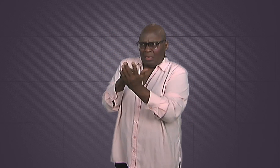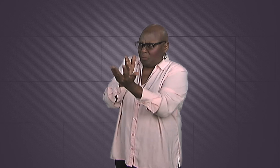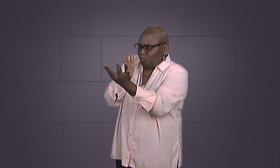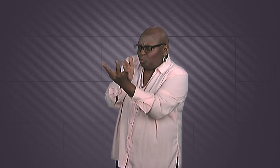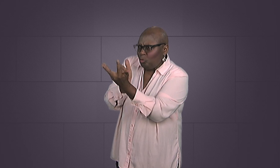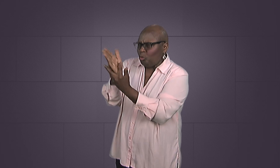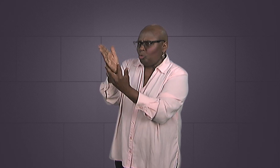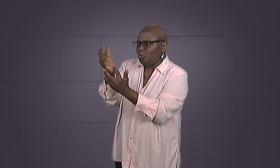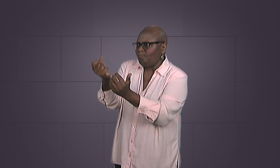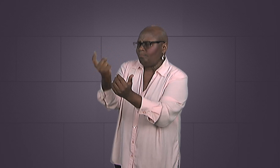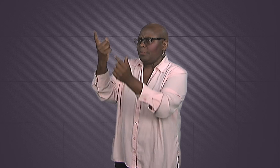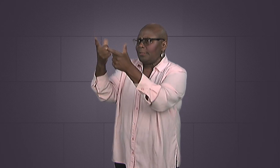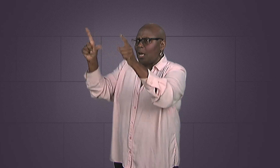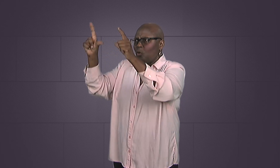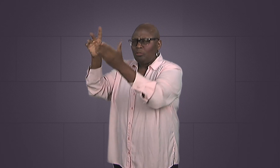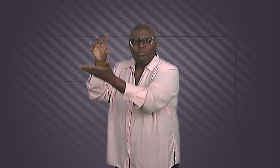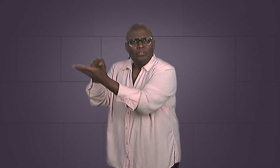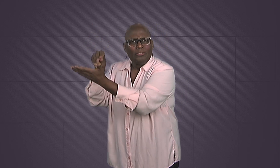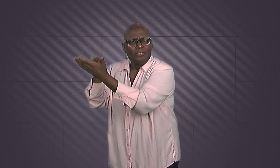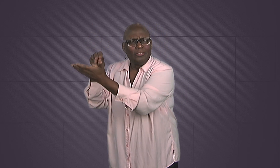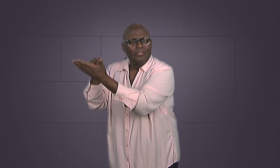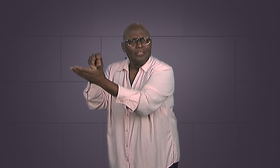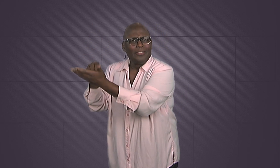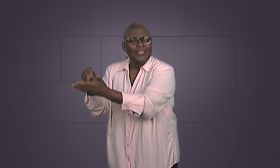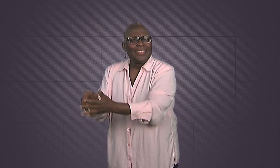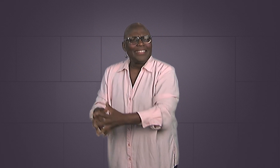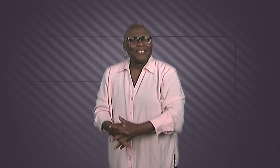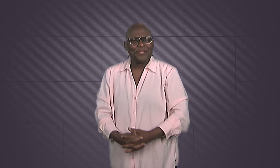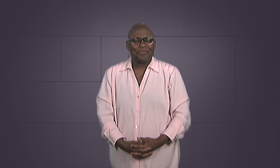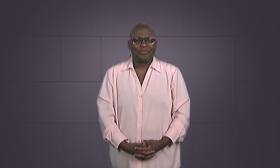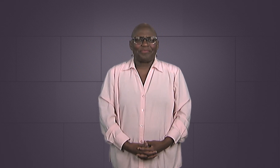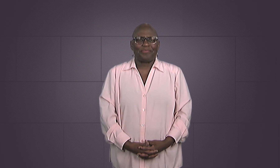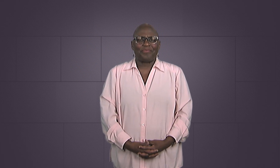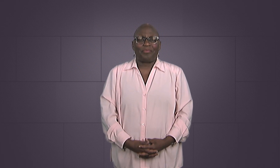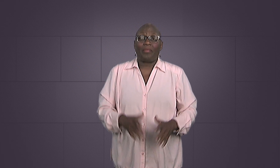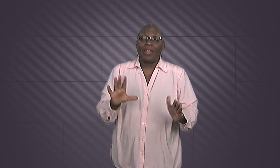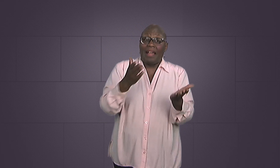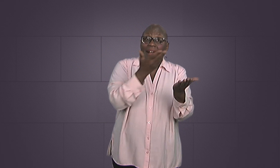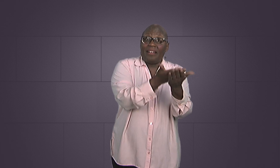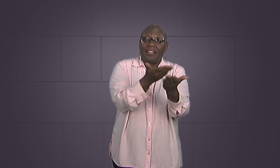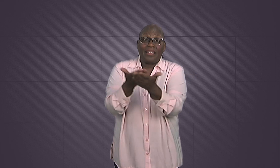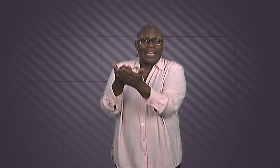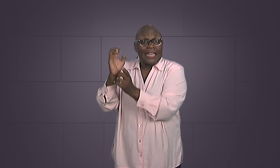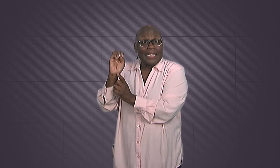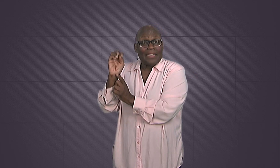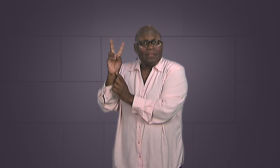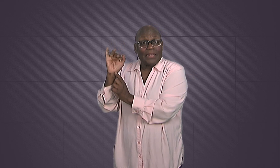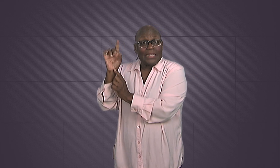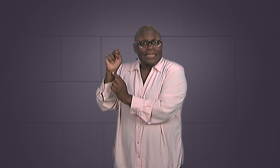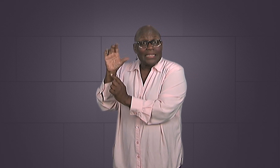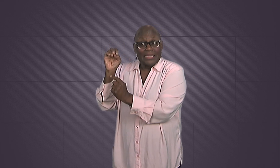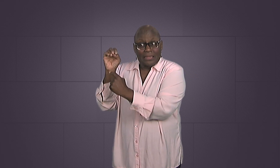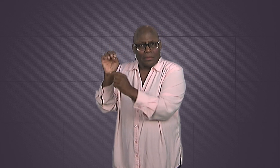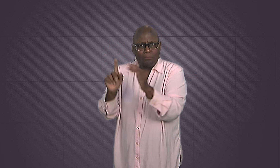for language learning? Evidence is uncovering more and more